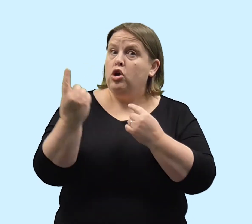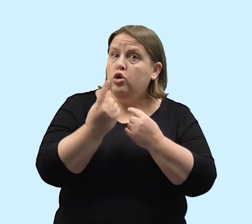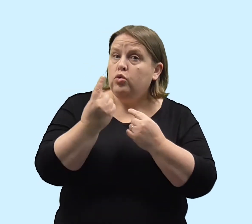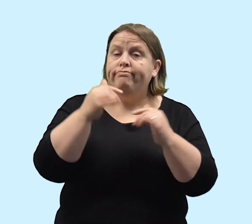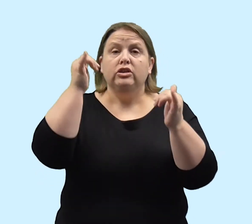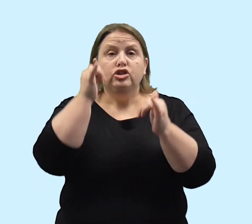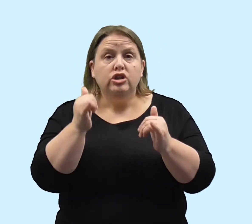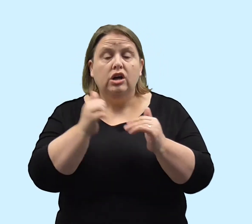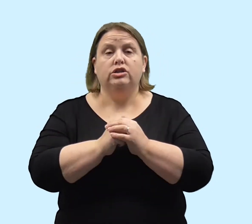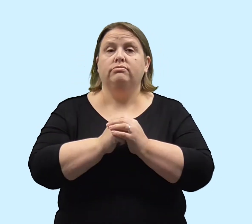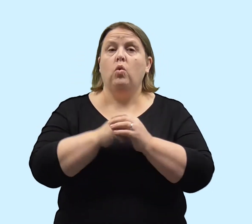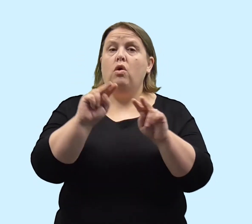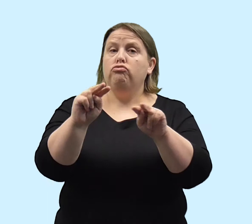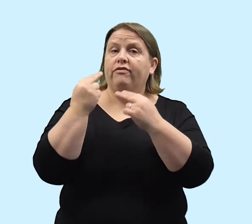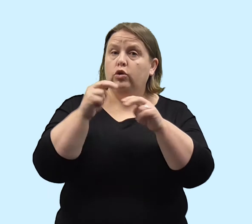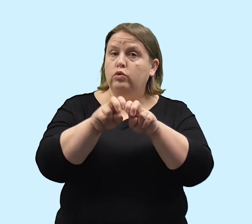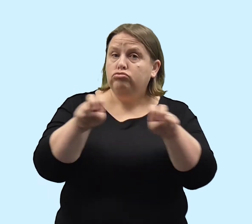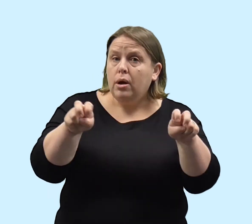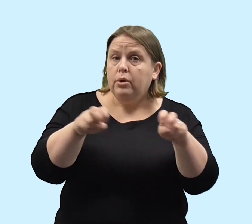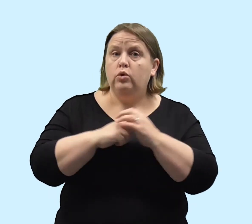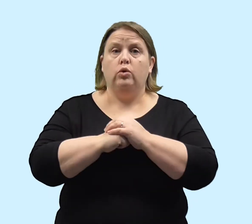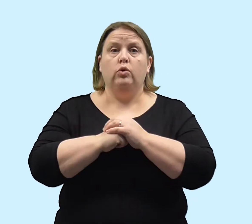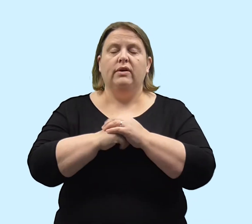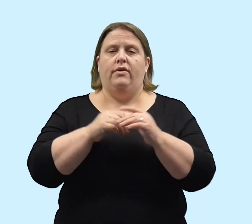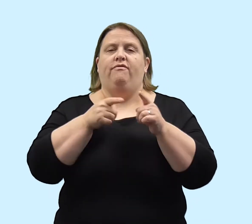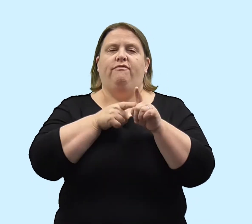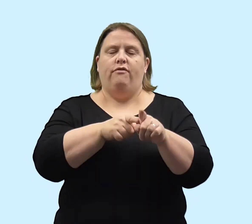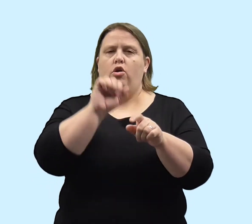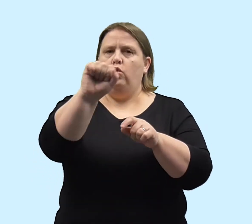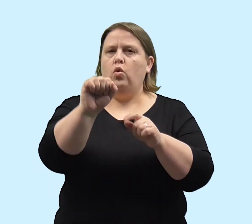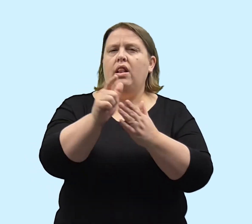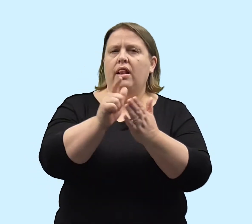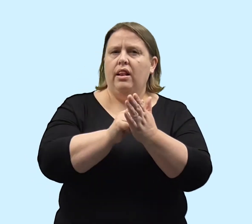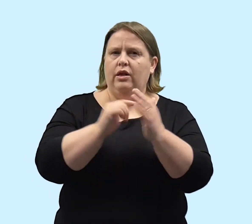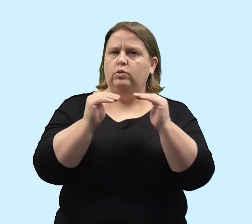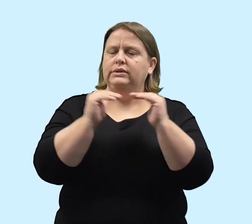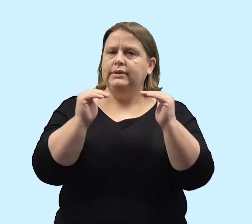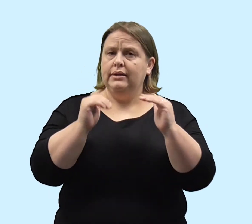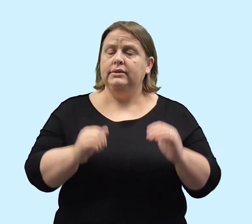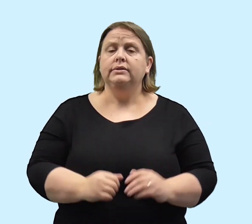either by a Judge, or a Review Tribunal, depending on your legal status.